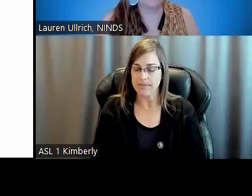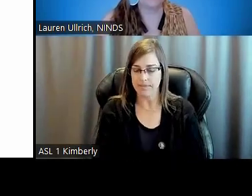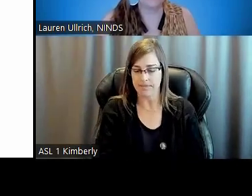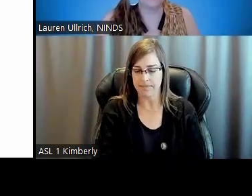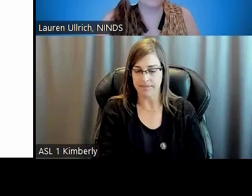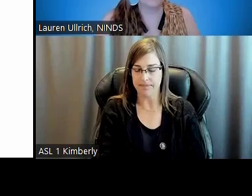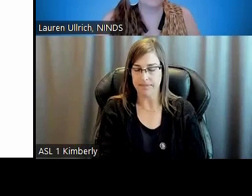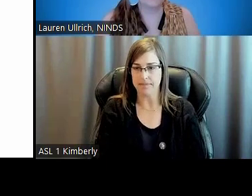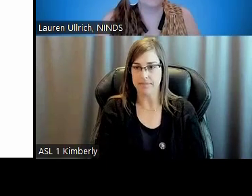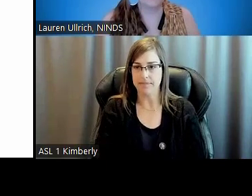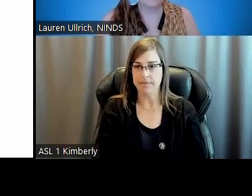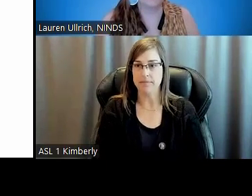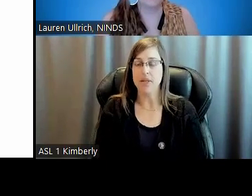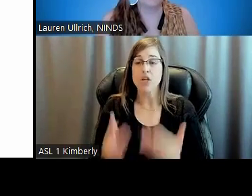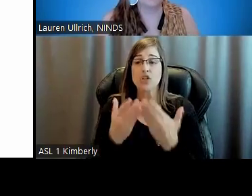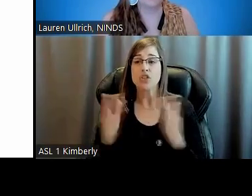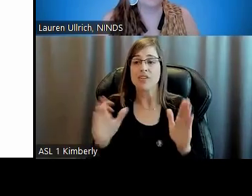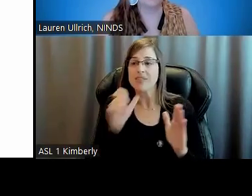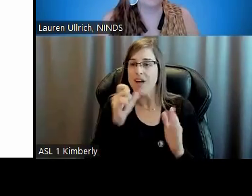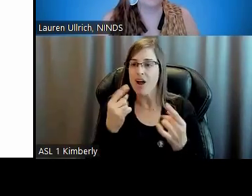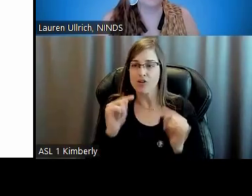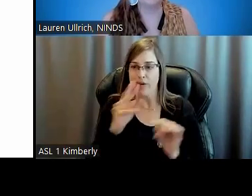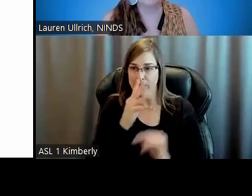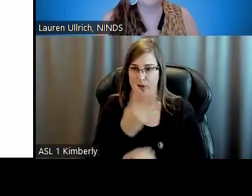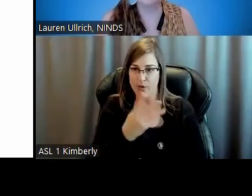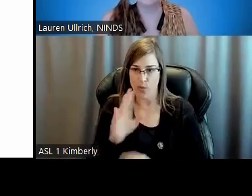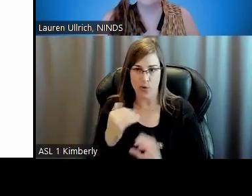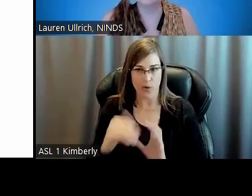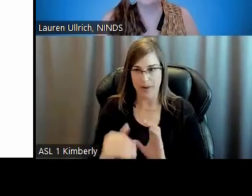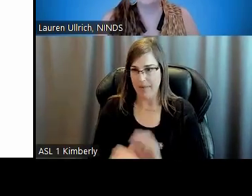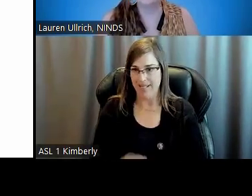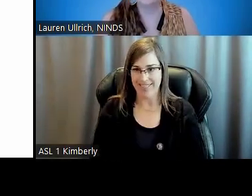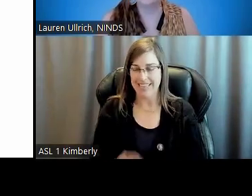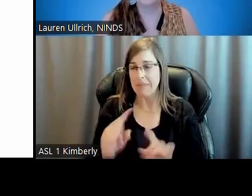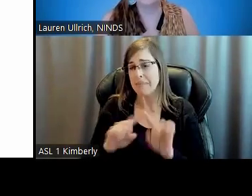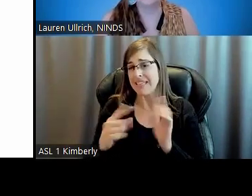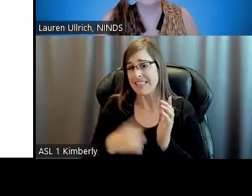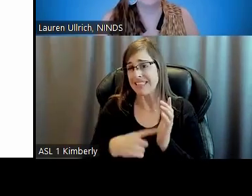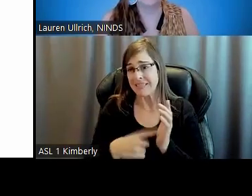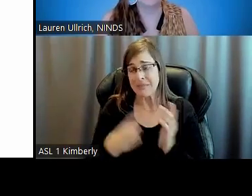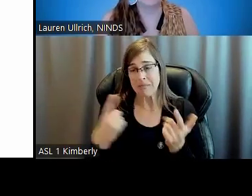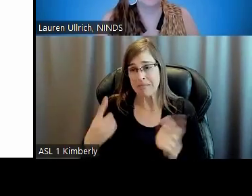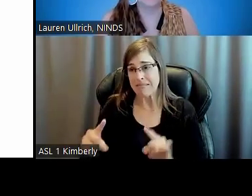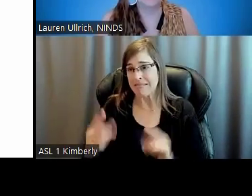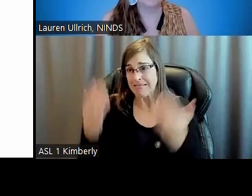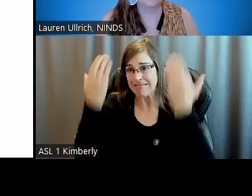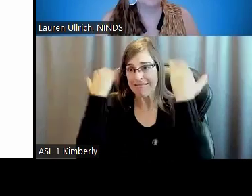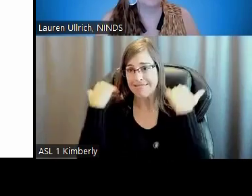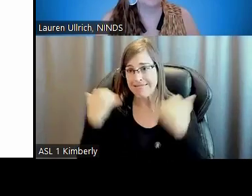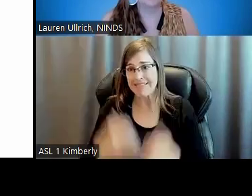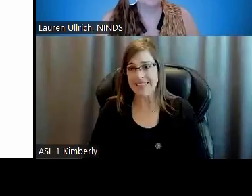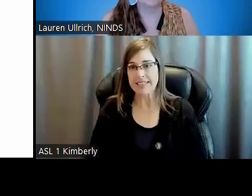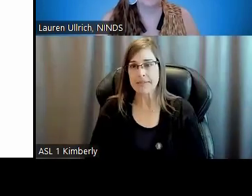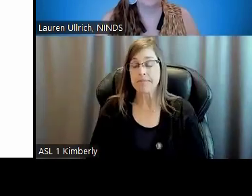Generally we're not trying to ignore your e-mails, but sometimes, they get buried. Kenneth Gibbs, PhD: And sometimes they go